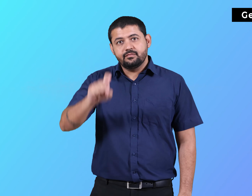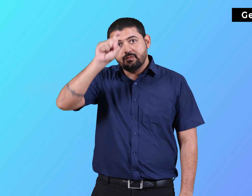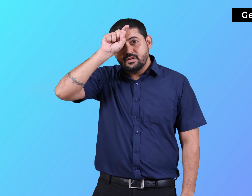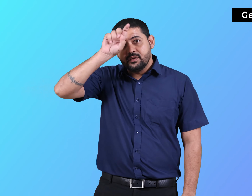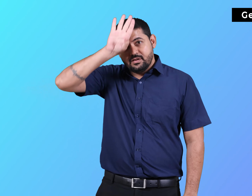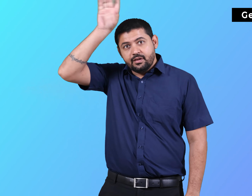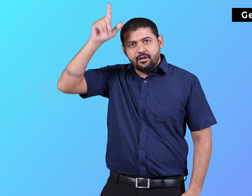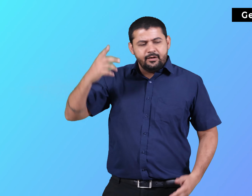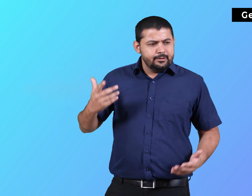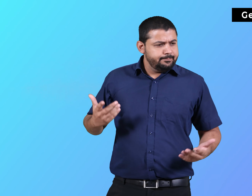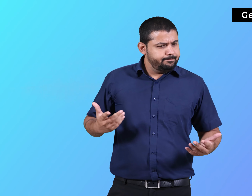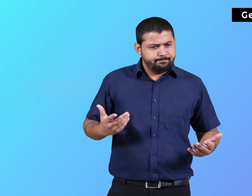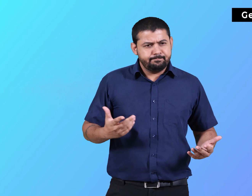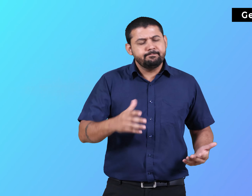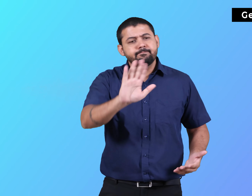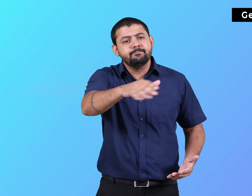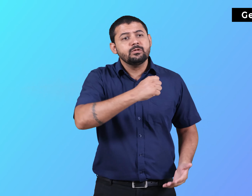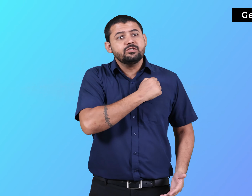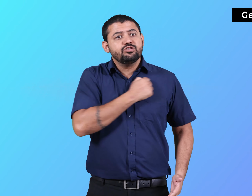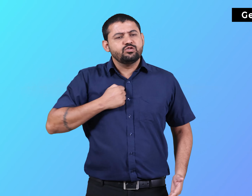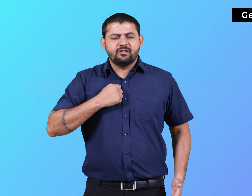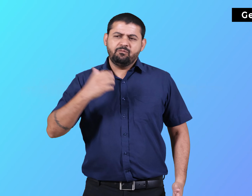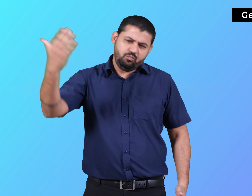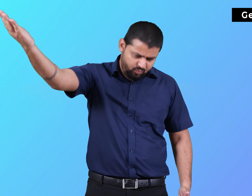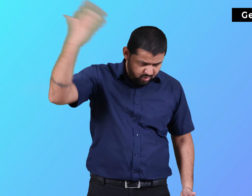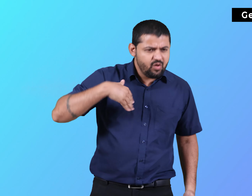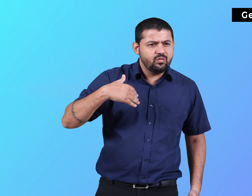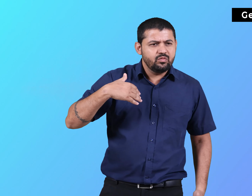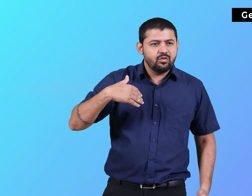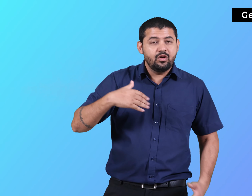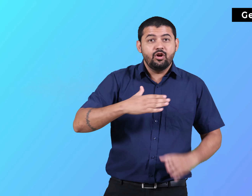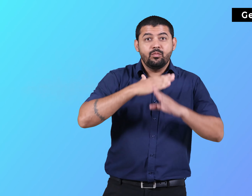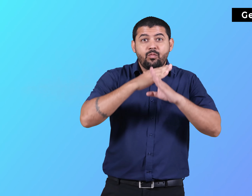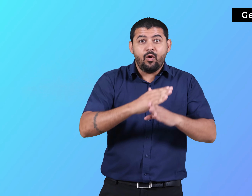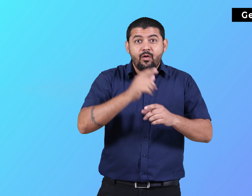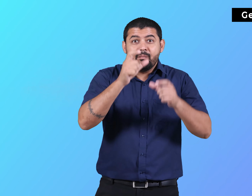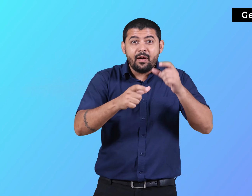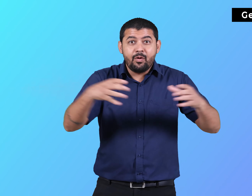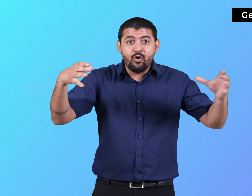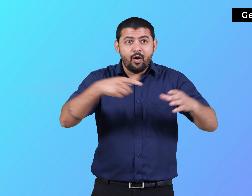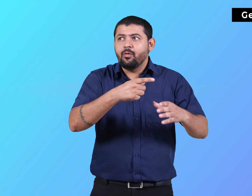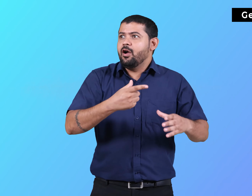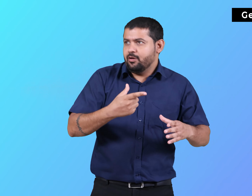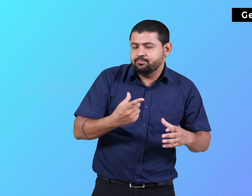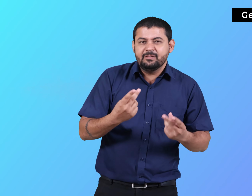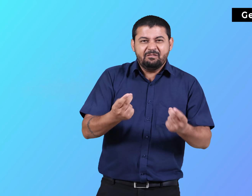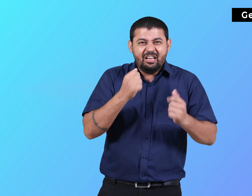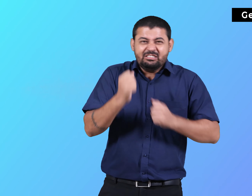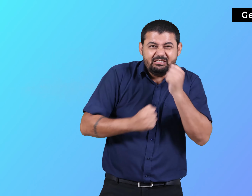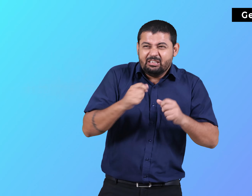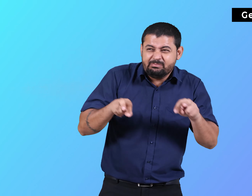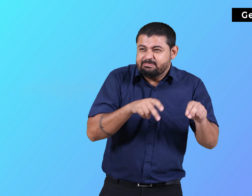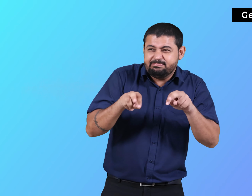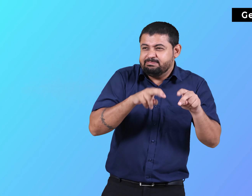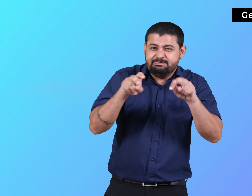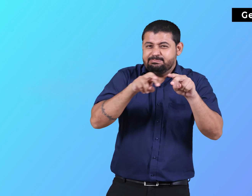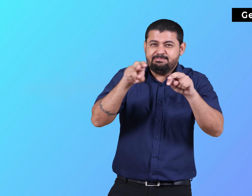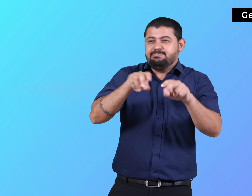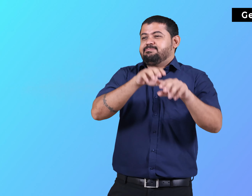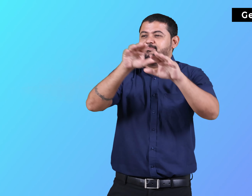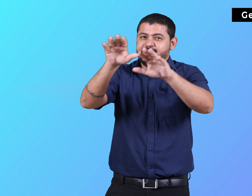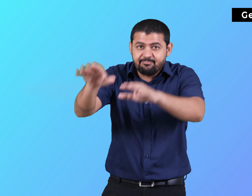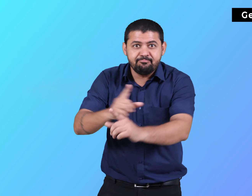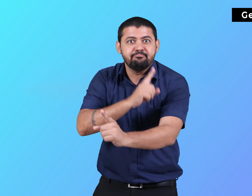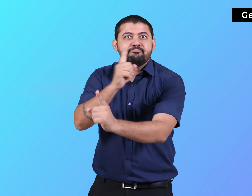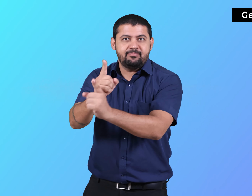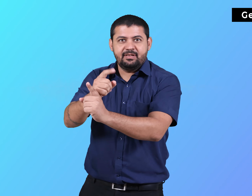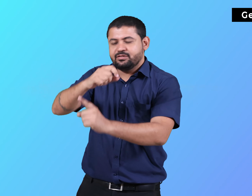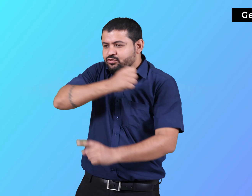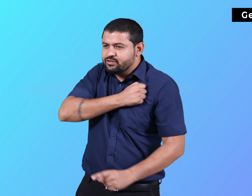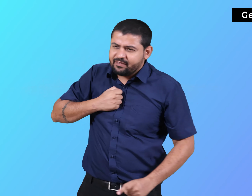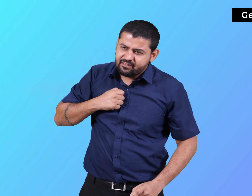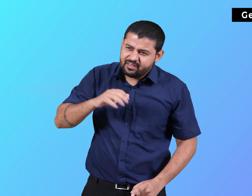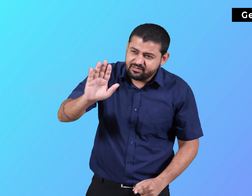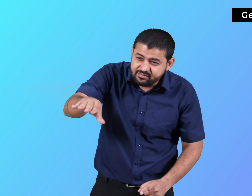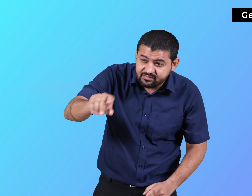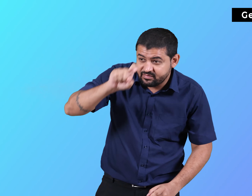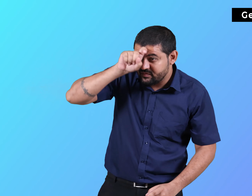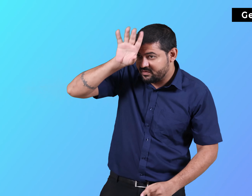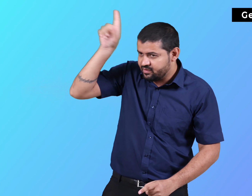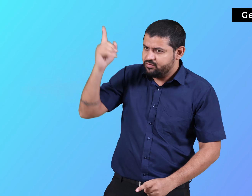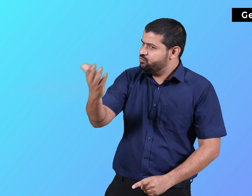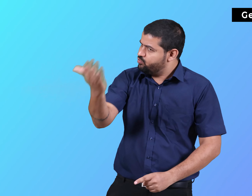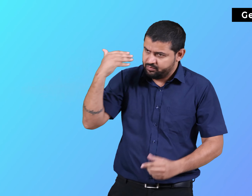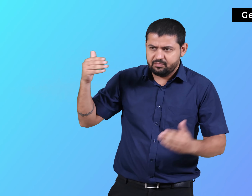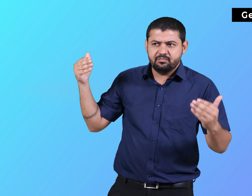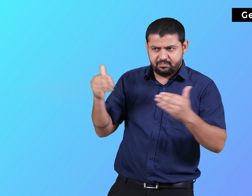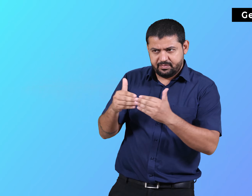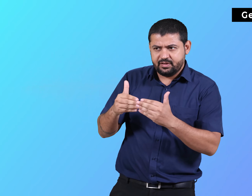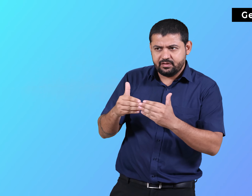So Pharaoh called for Joseph, and the guards quickly went and got him out of prison.